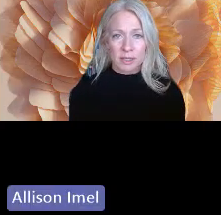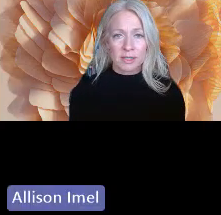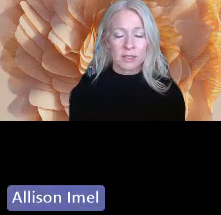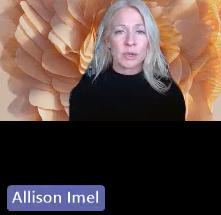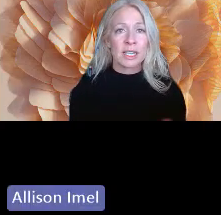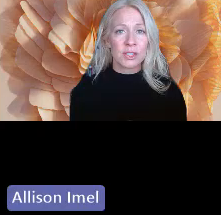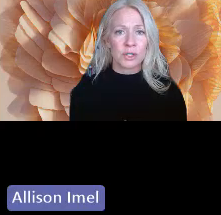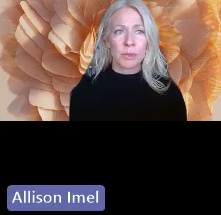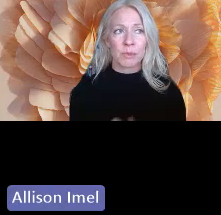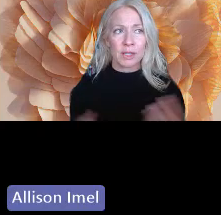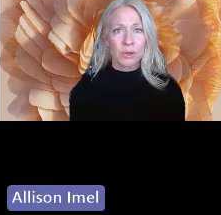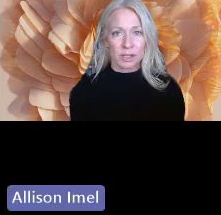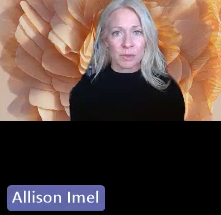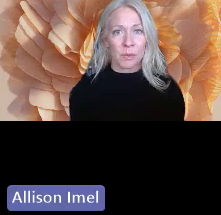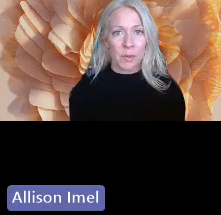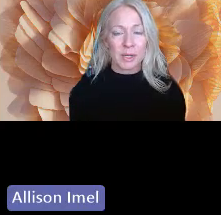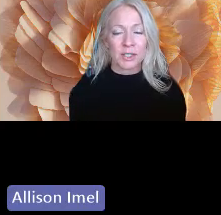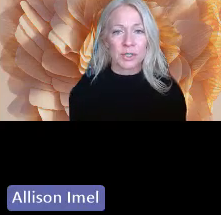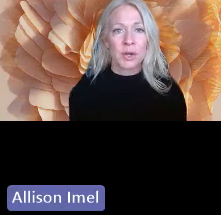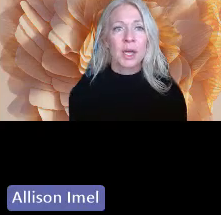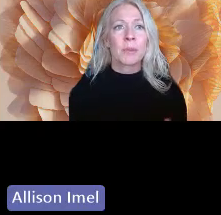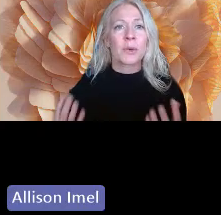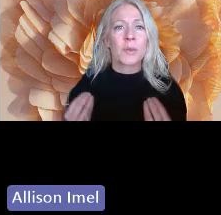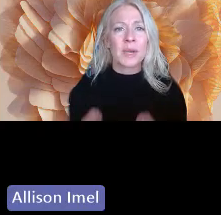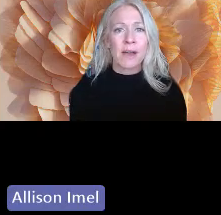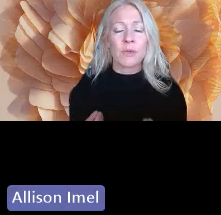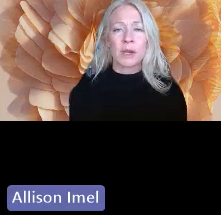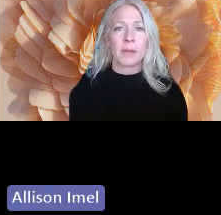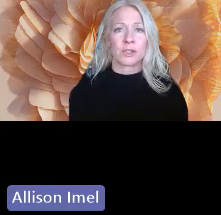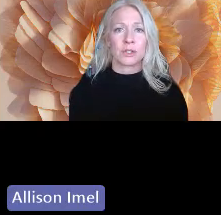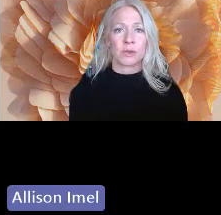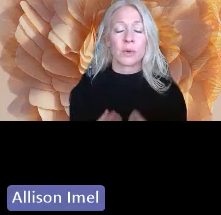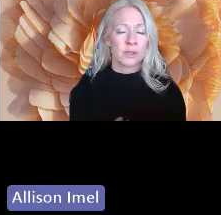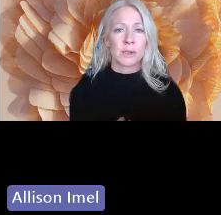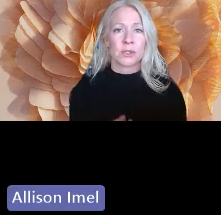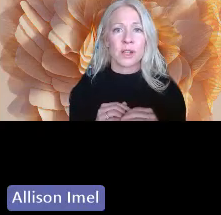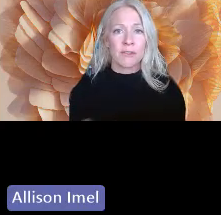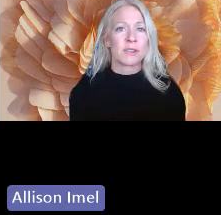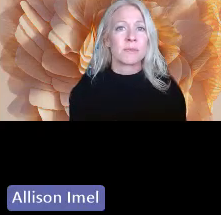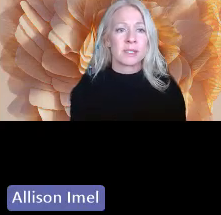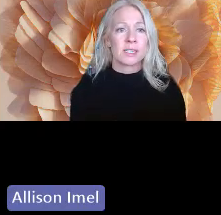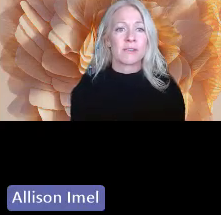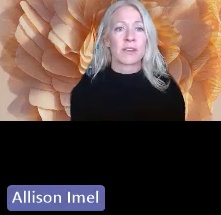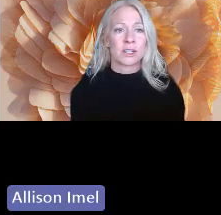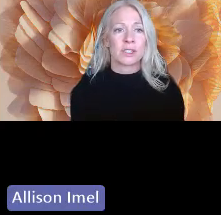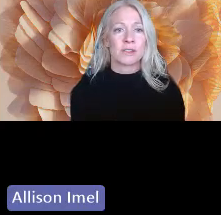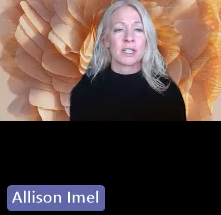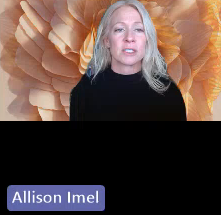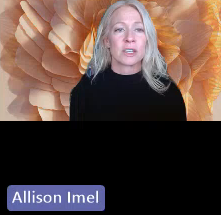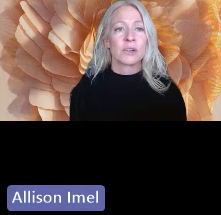treatments as we need to, but we use them and when we need to, but we will never wanna make sure, we always wanna make sure we're not missing the foundations of things.